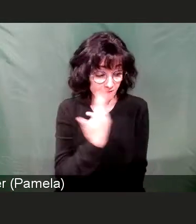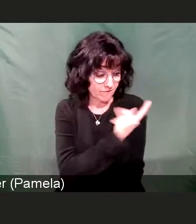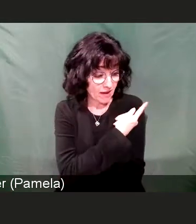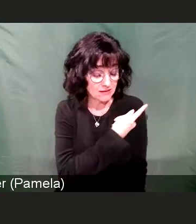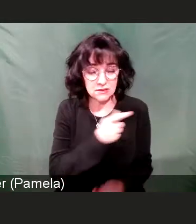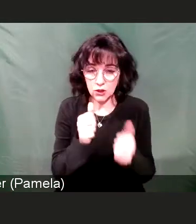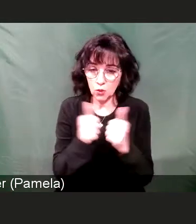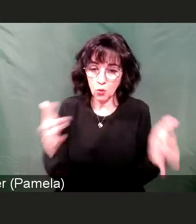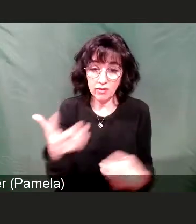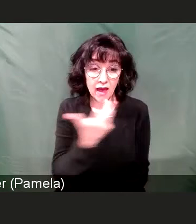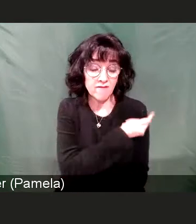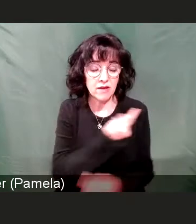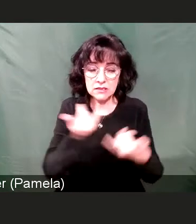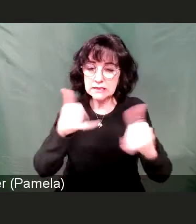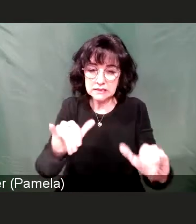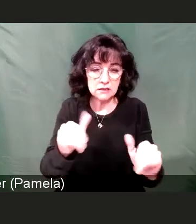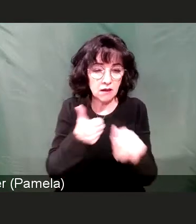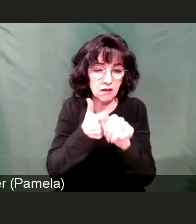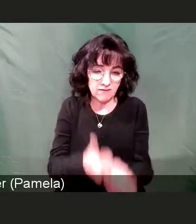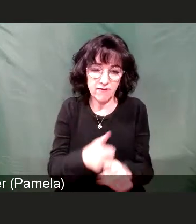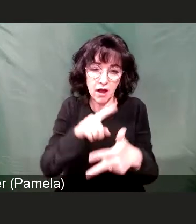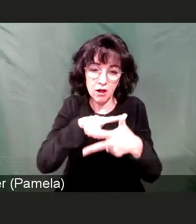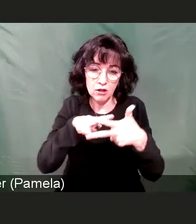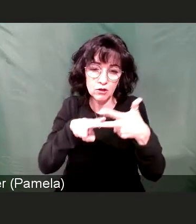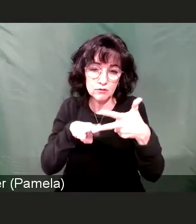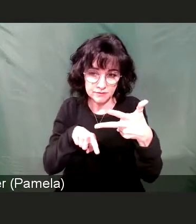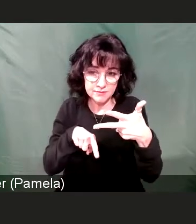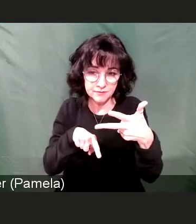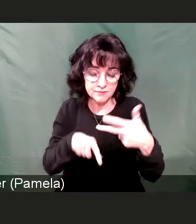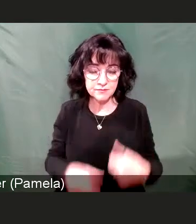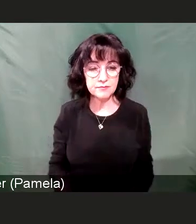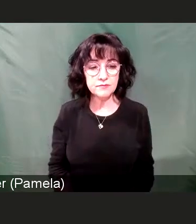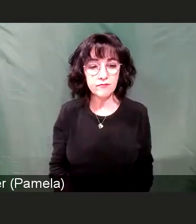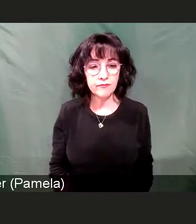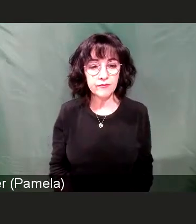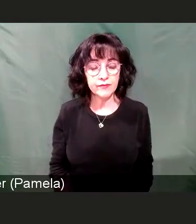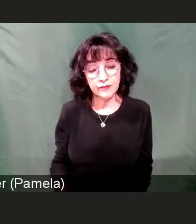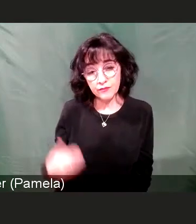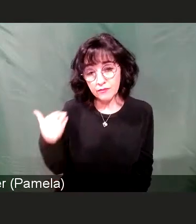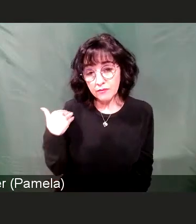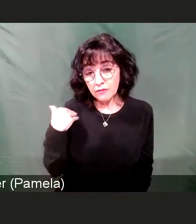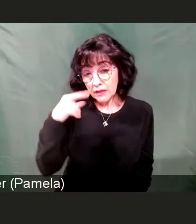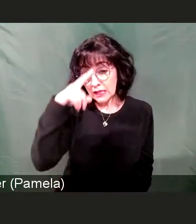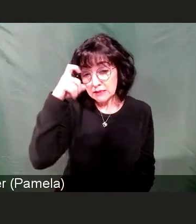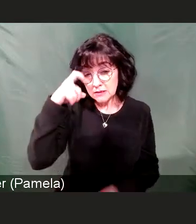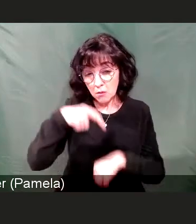Back in the spring and summer of 2020, the majority of questions that came my way,